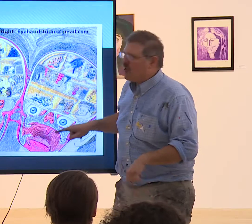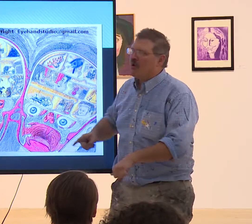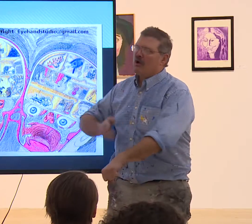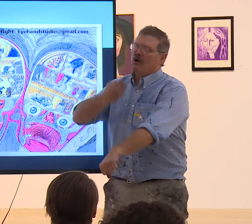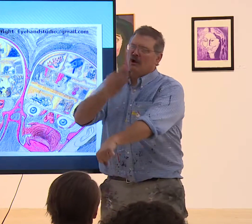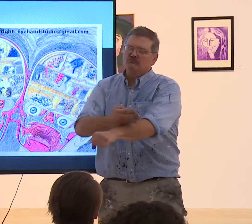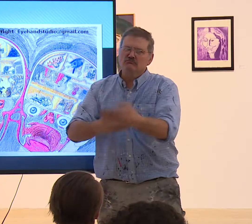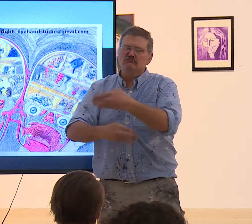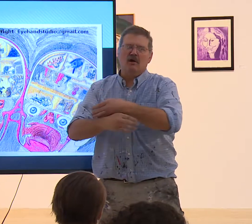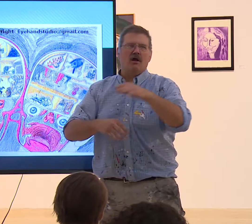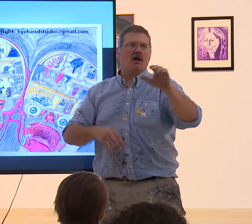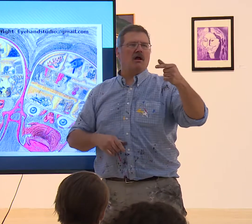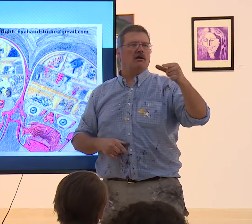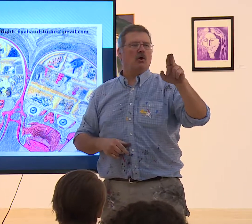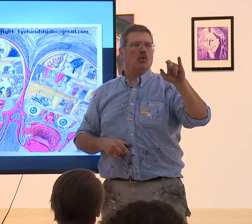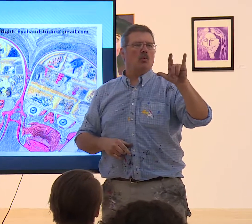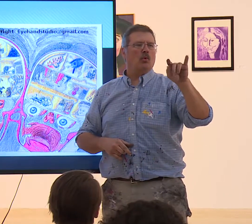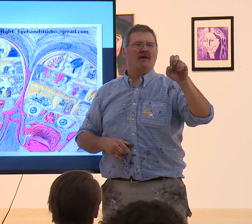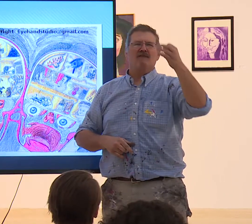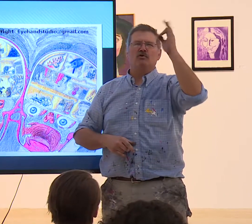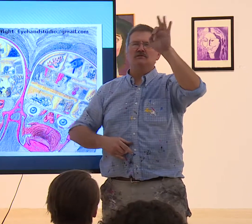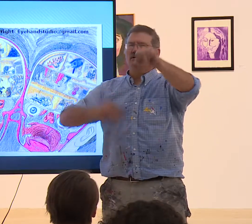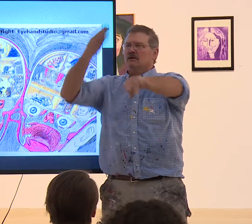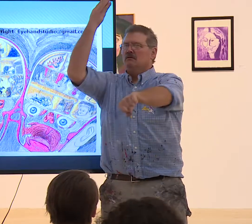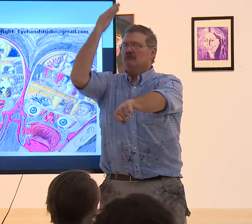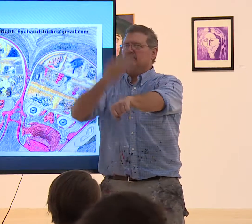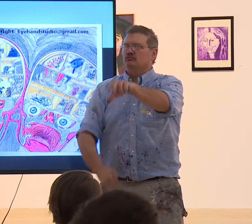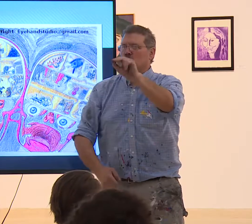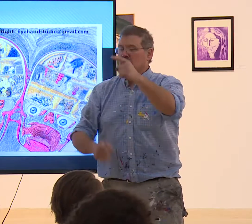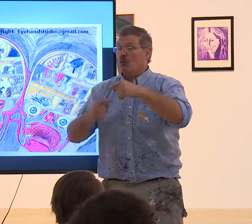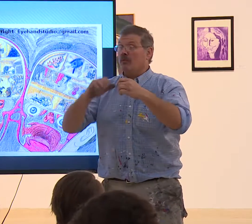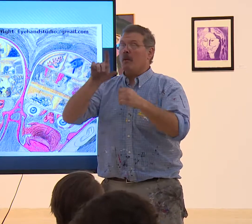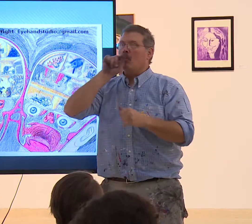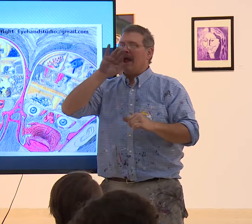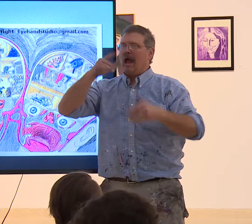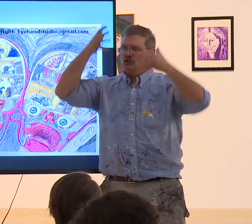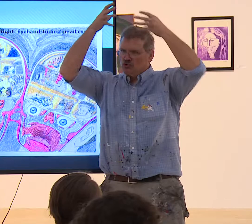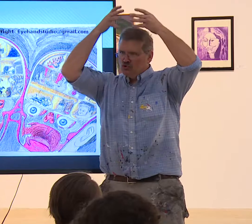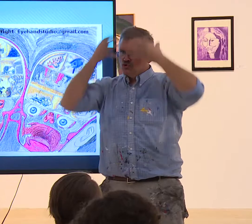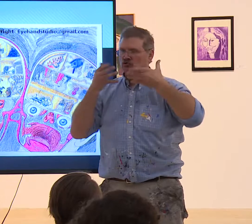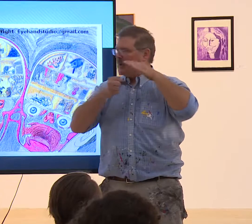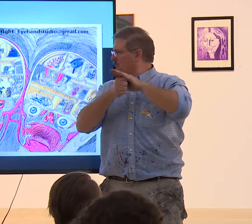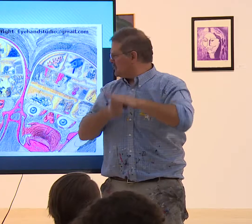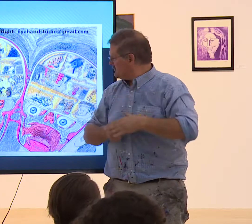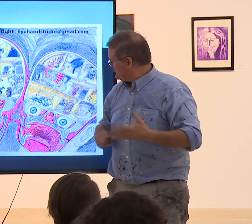I have that idea over there. There's the idea of a guillotine as well,